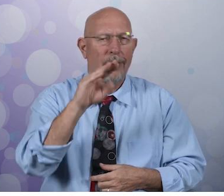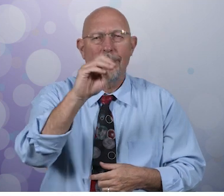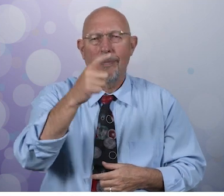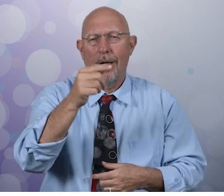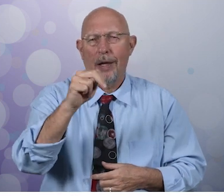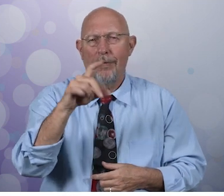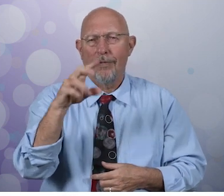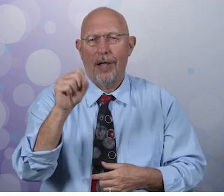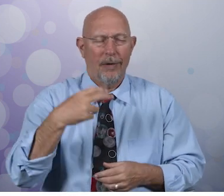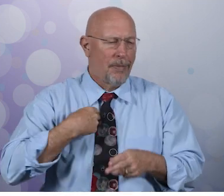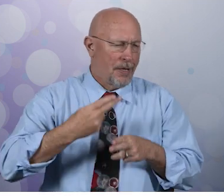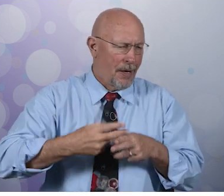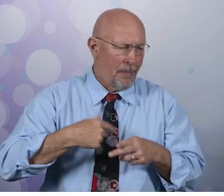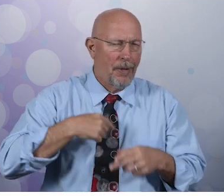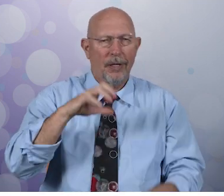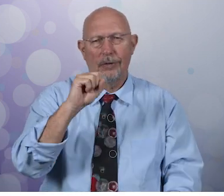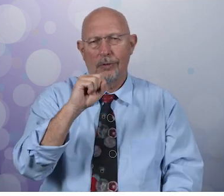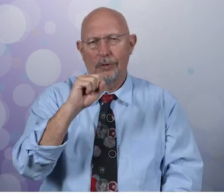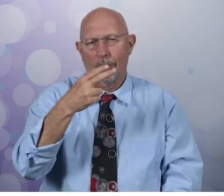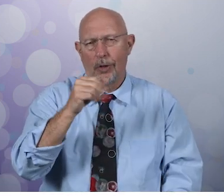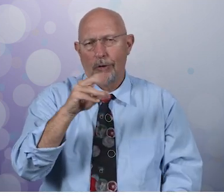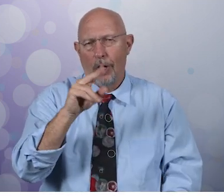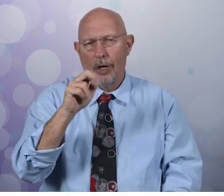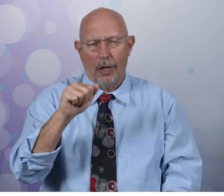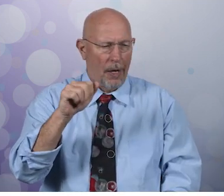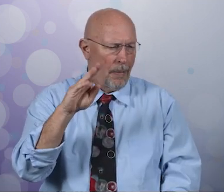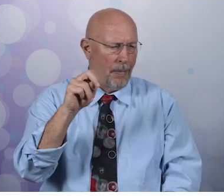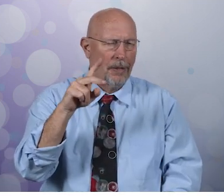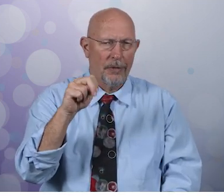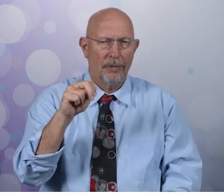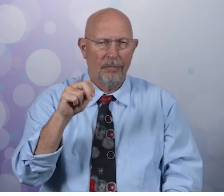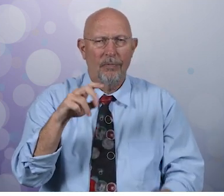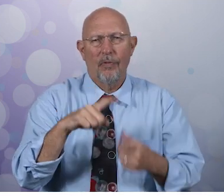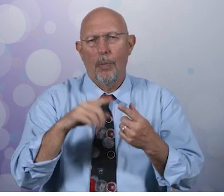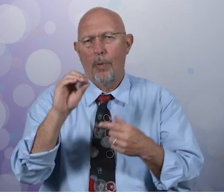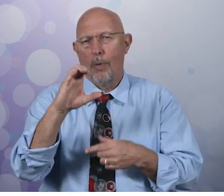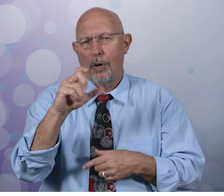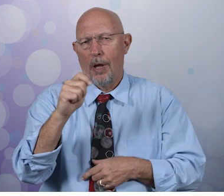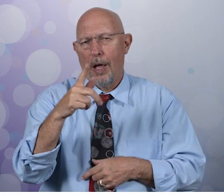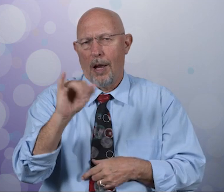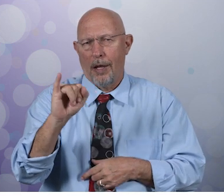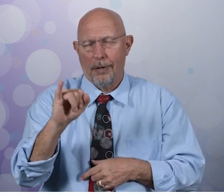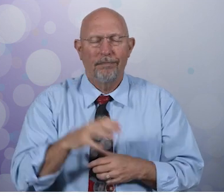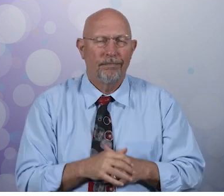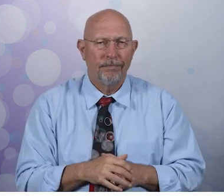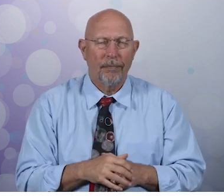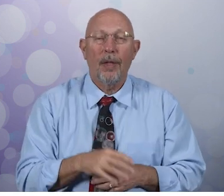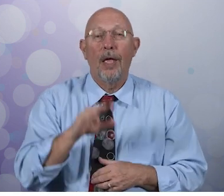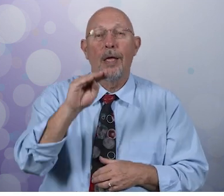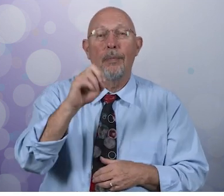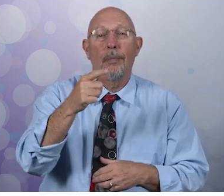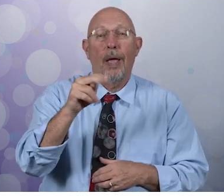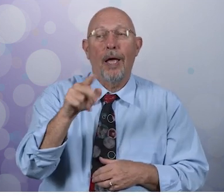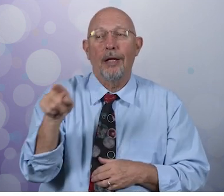And I'm Shawna Benson from OCALI's Teaching Diverse Learners Center. So Megan's going to start us off with sharing